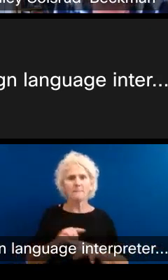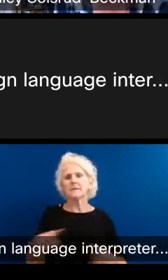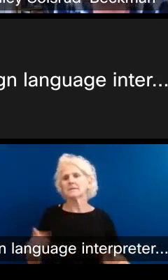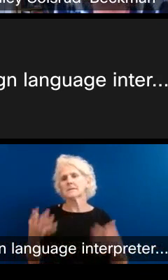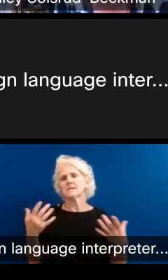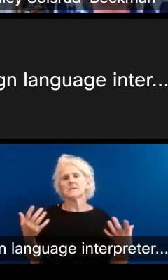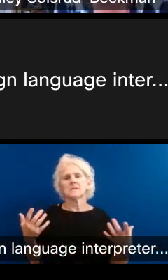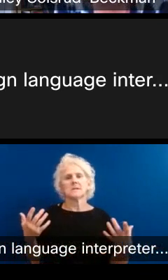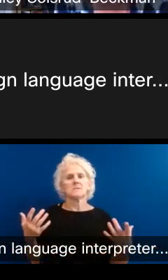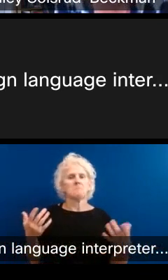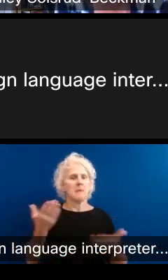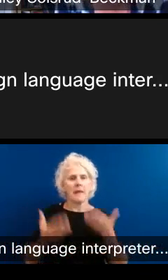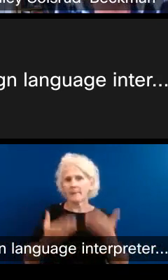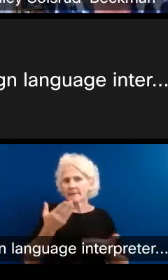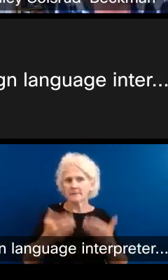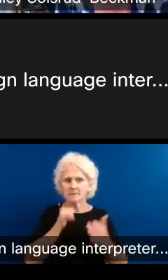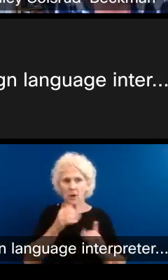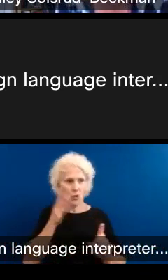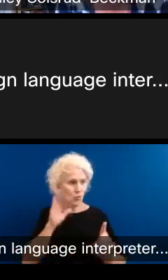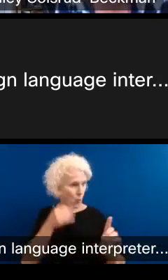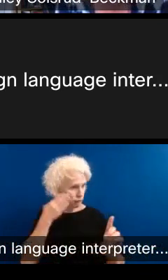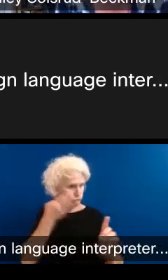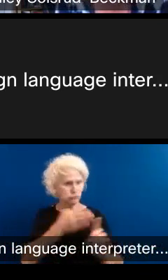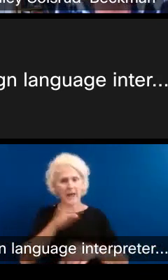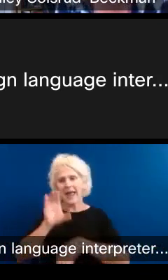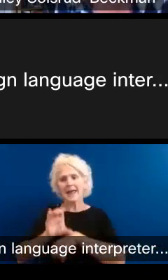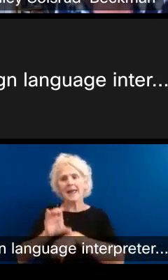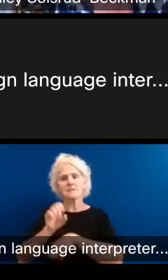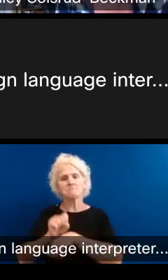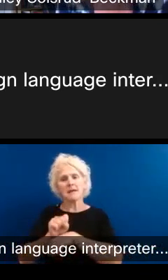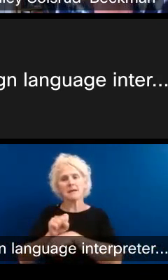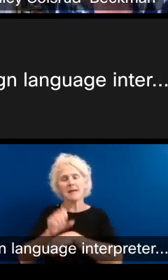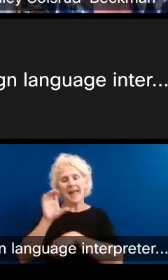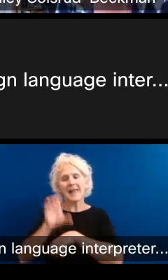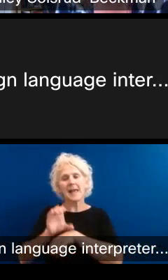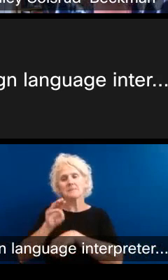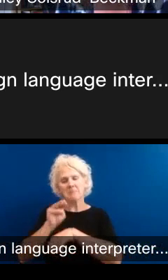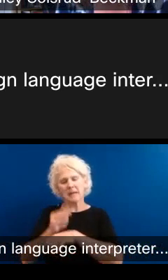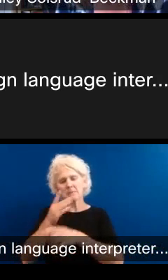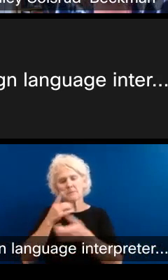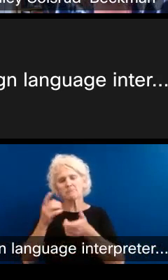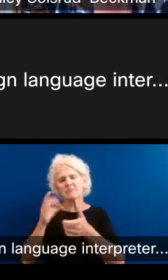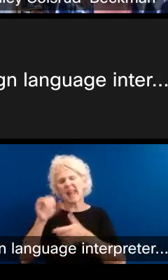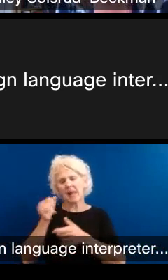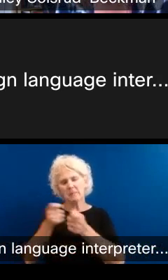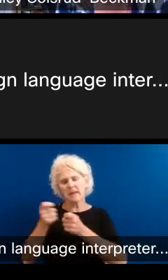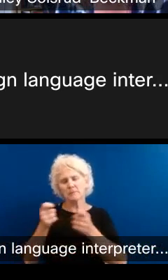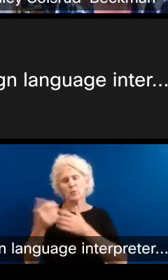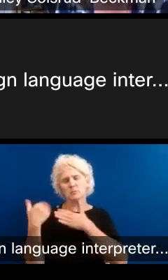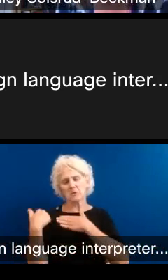of your specific case management responsibilities. So, some of these services are reactive some are